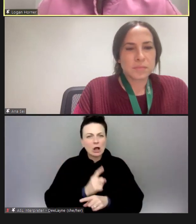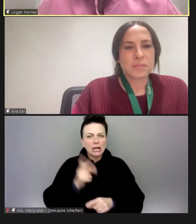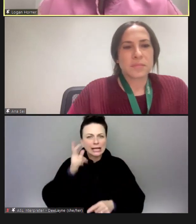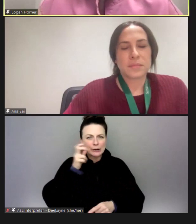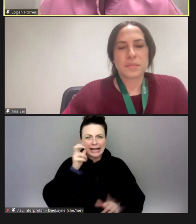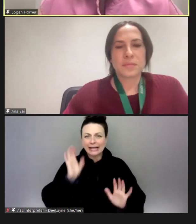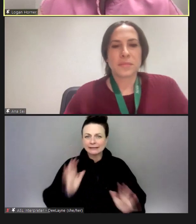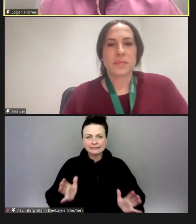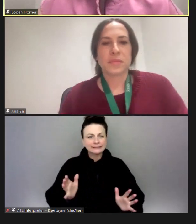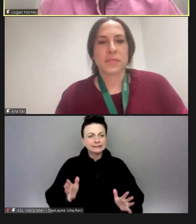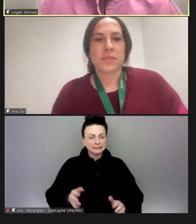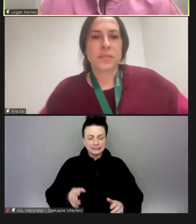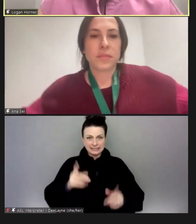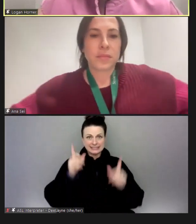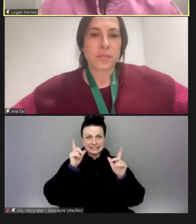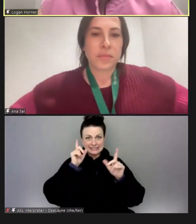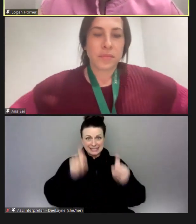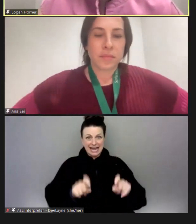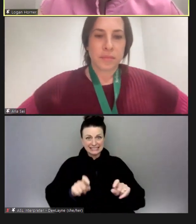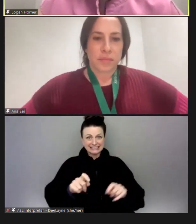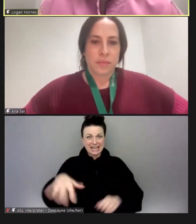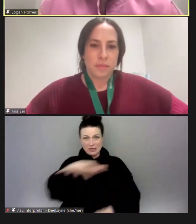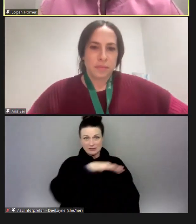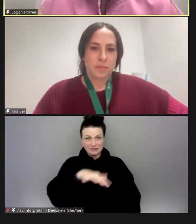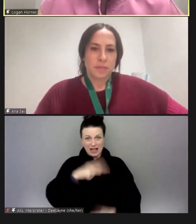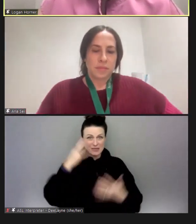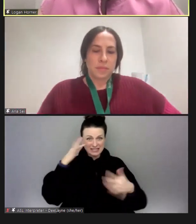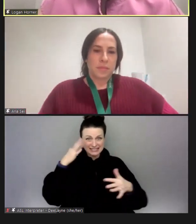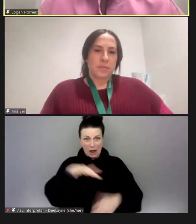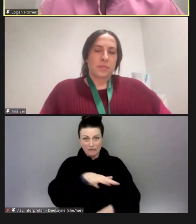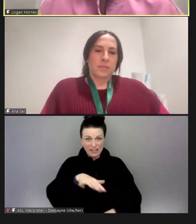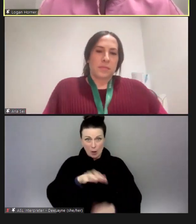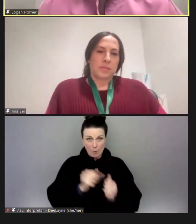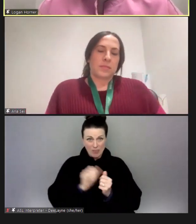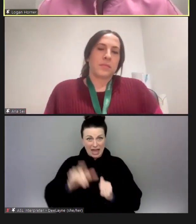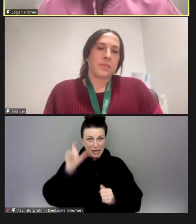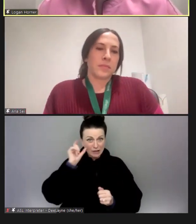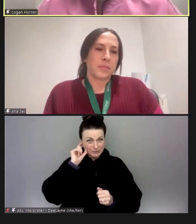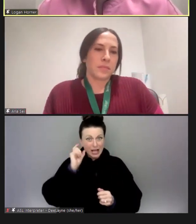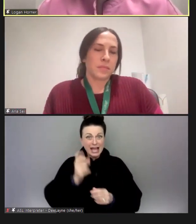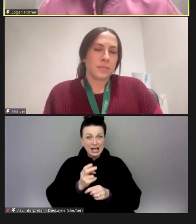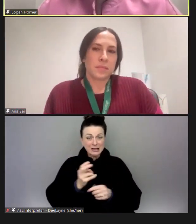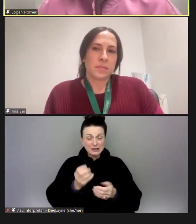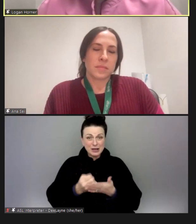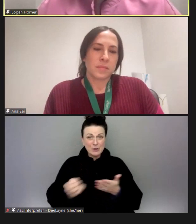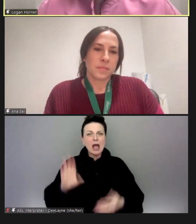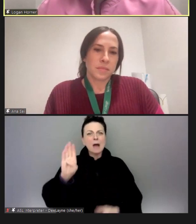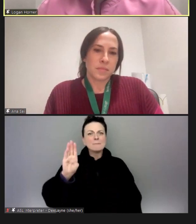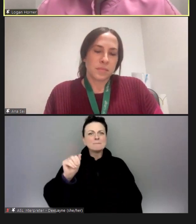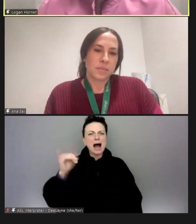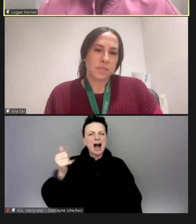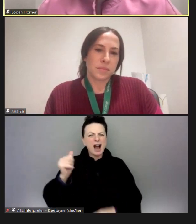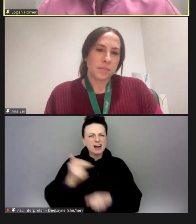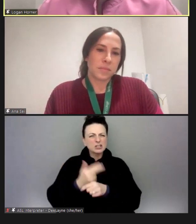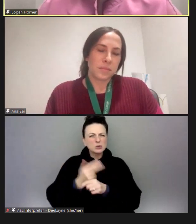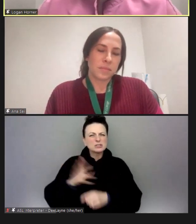with that equipment he does very well